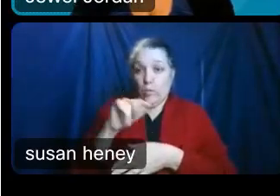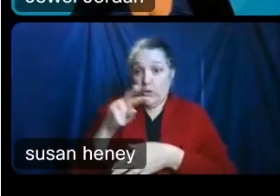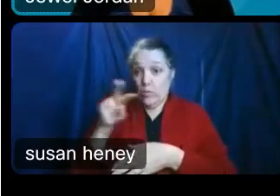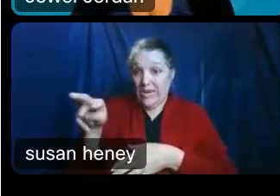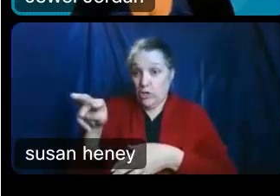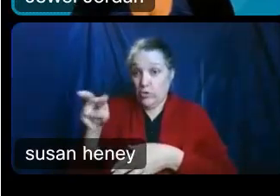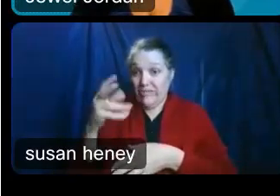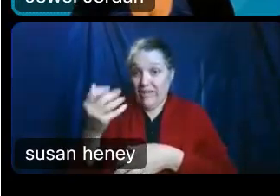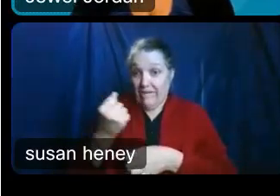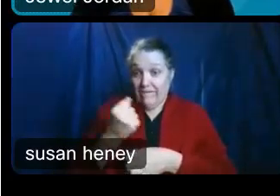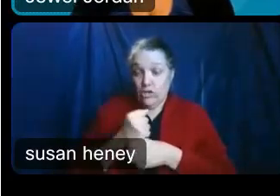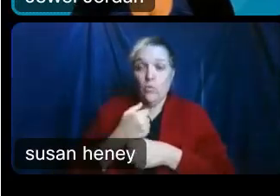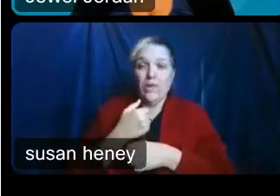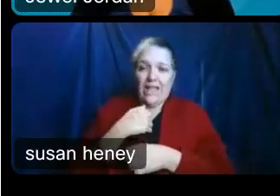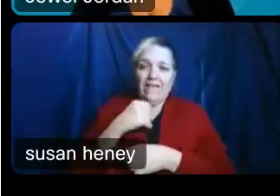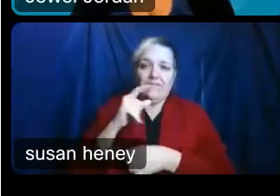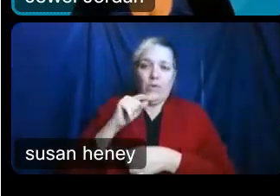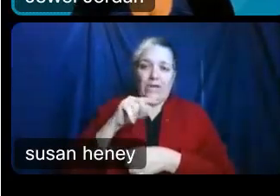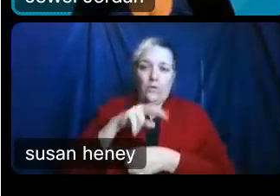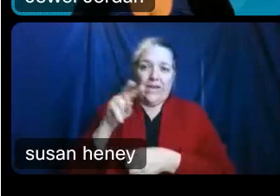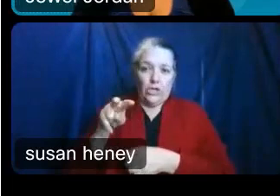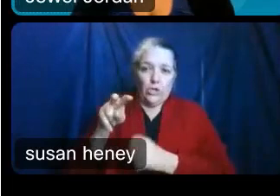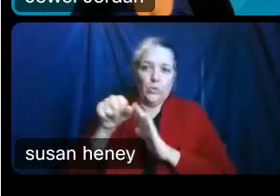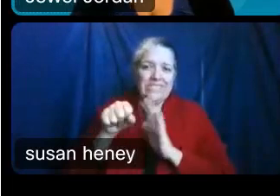those will have the 2022 state legislative district boundaries.